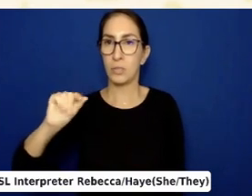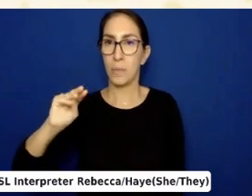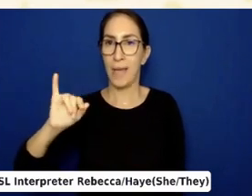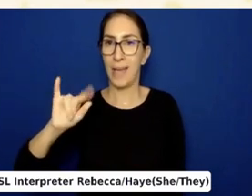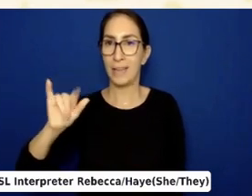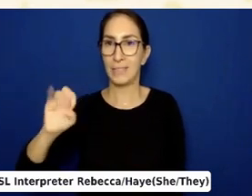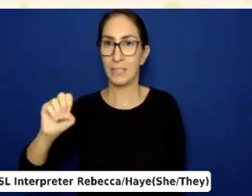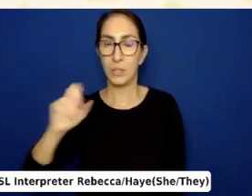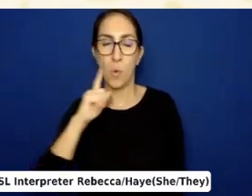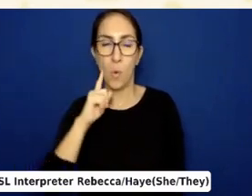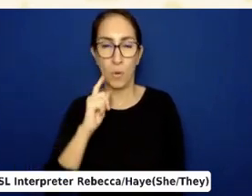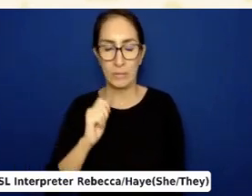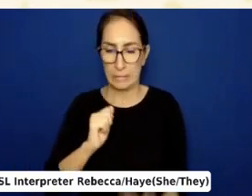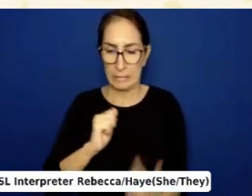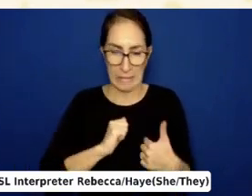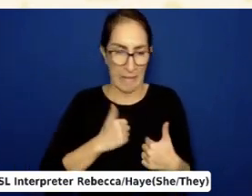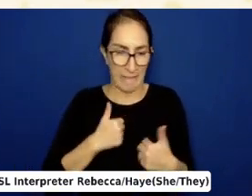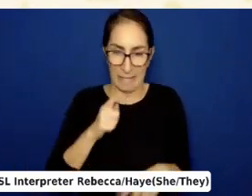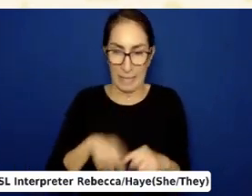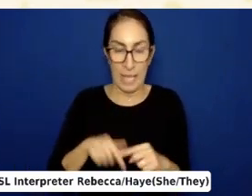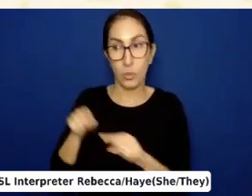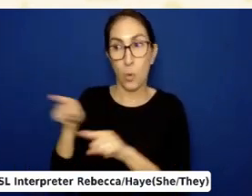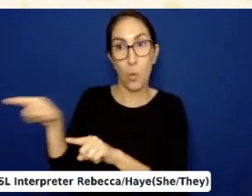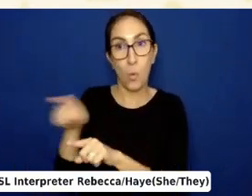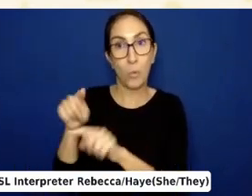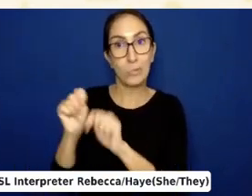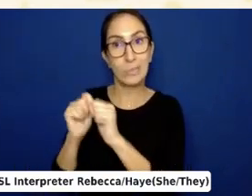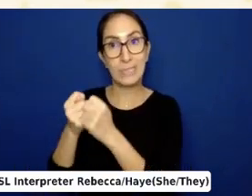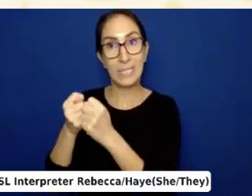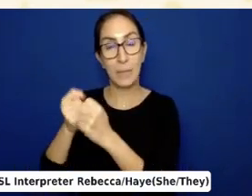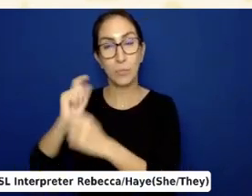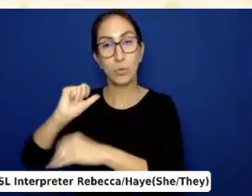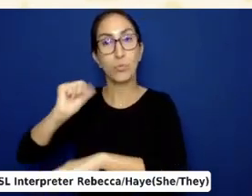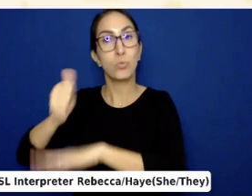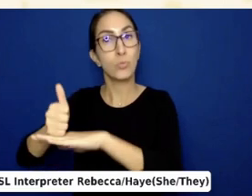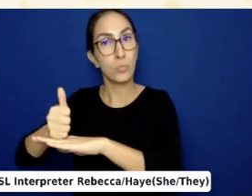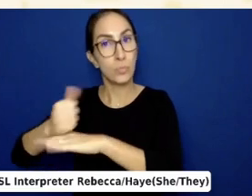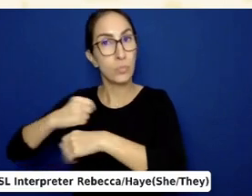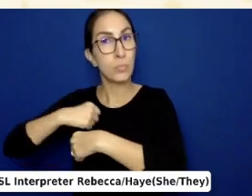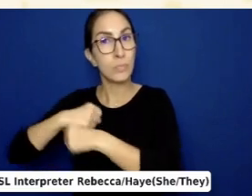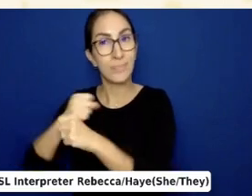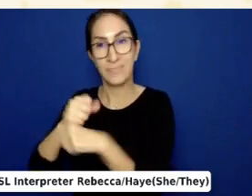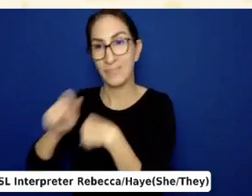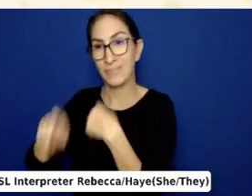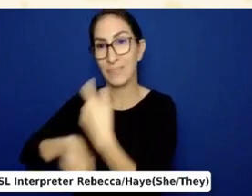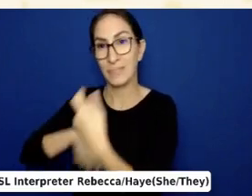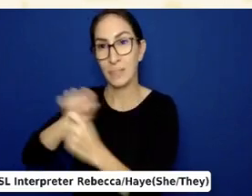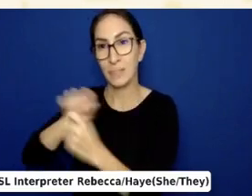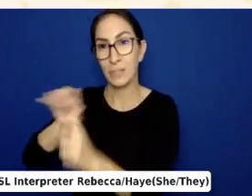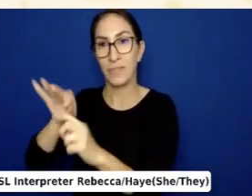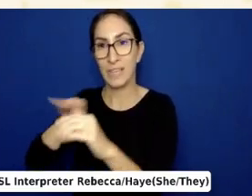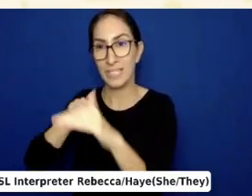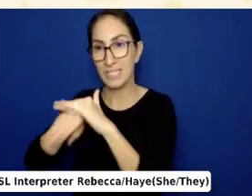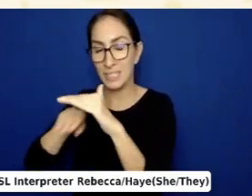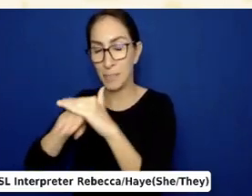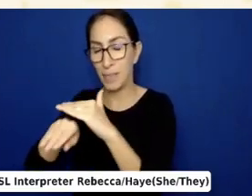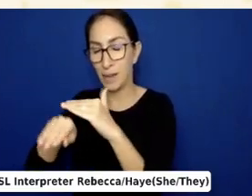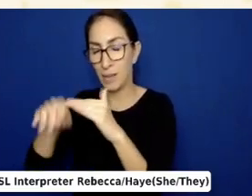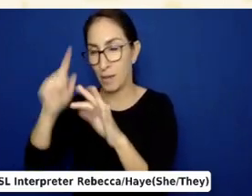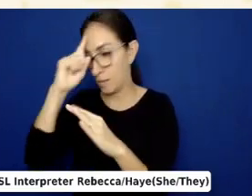Create a specific accessibility exception document